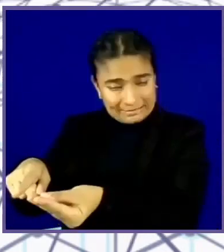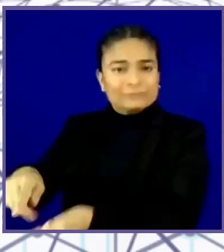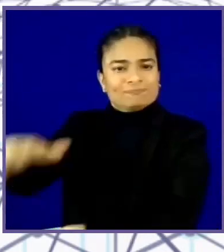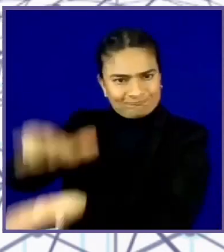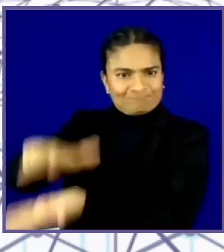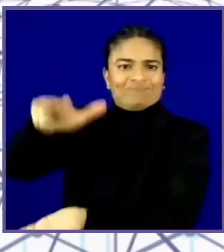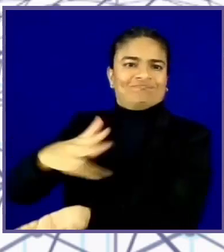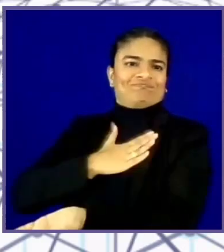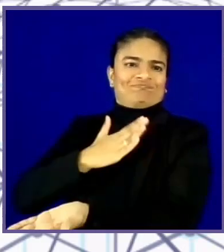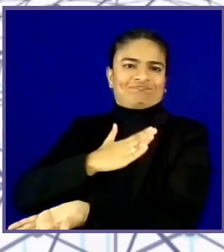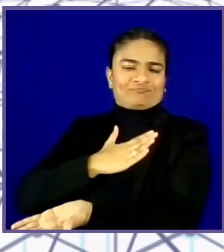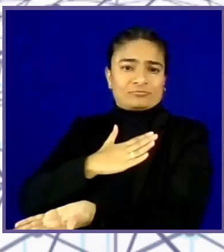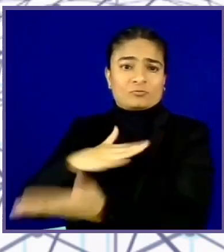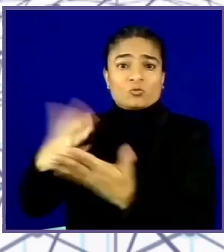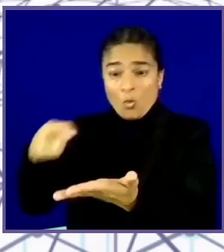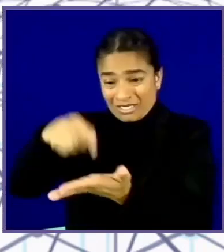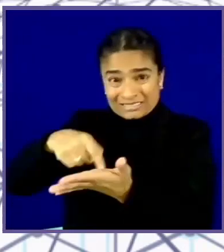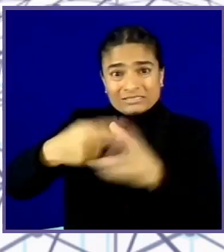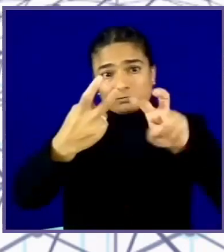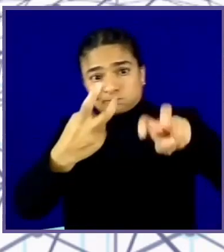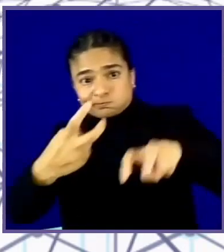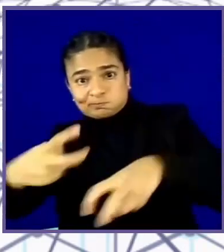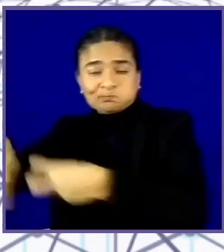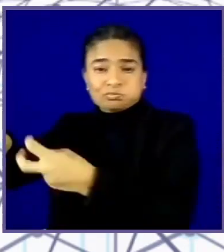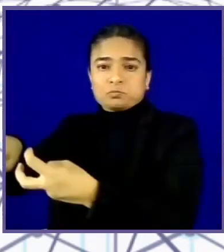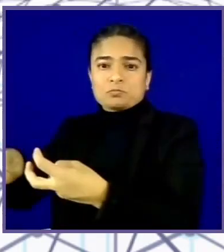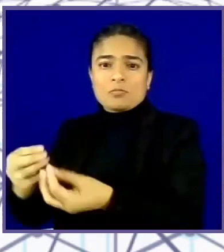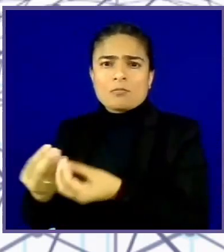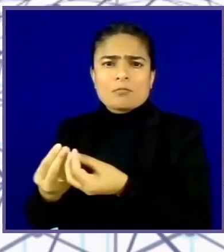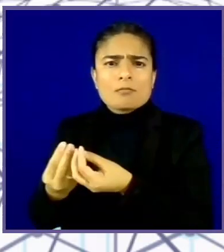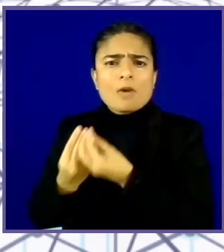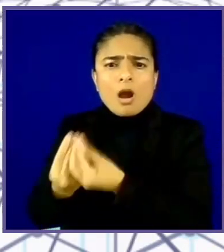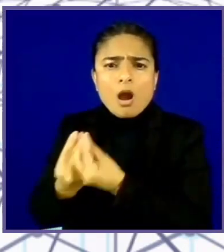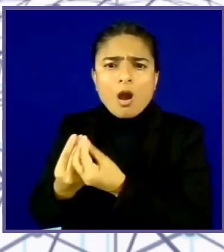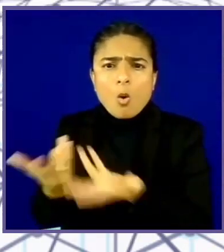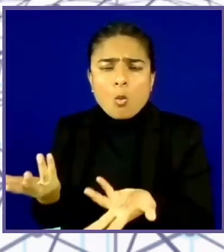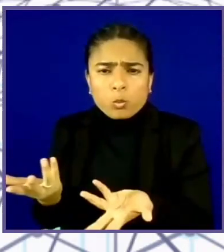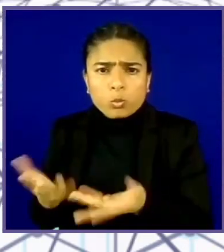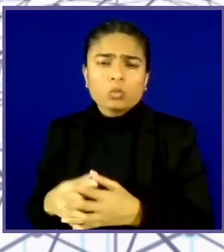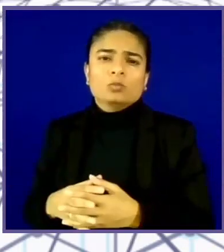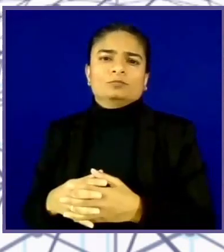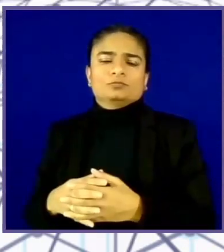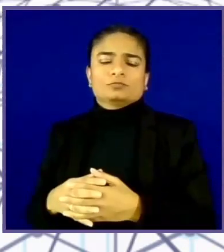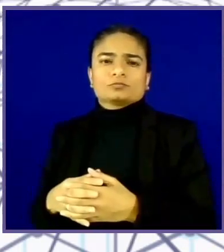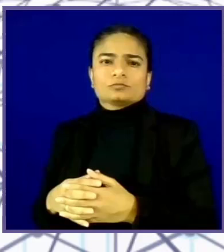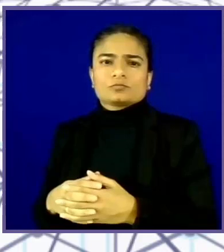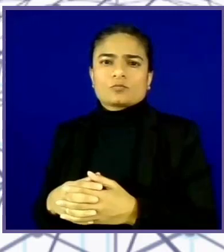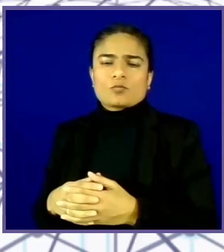the local market but also to the countries with similar situation.